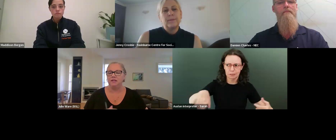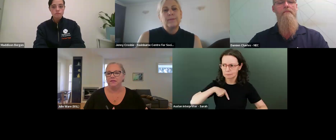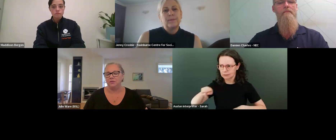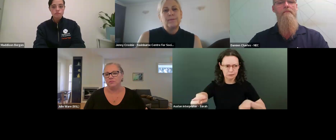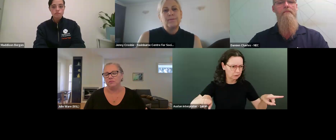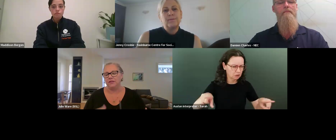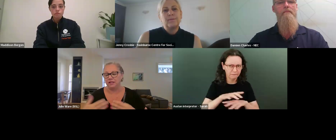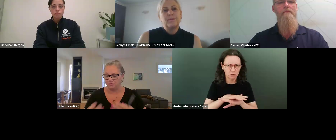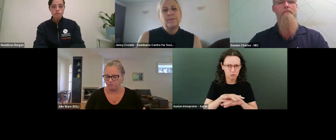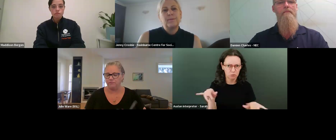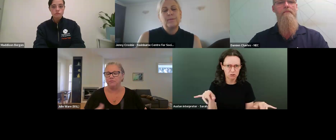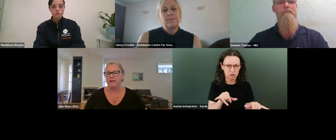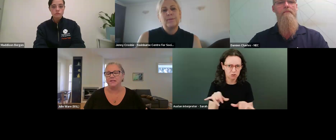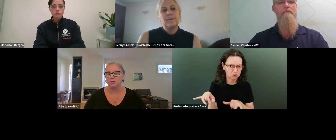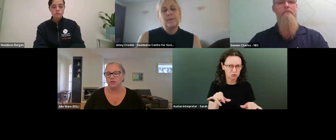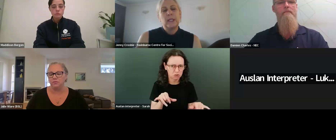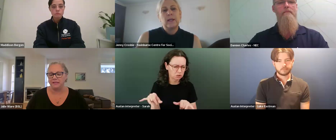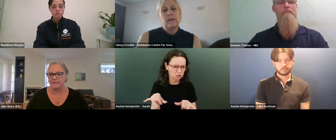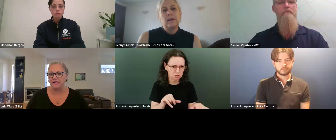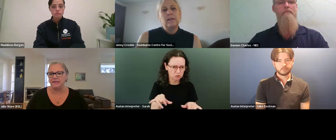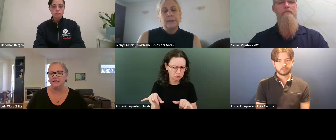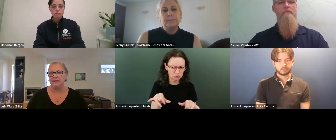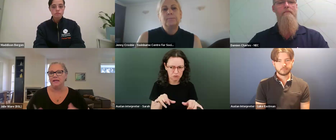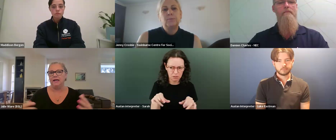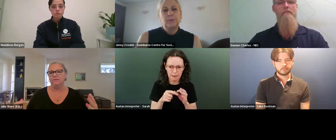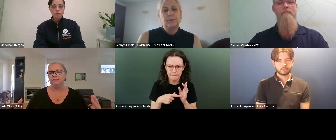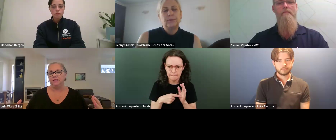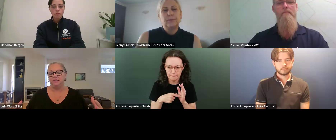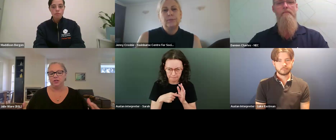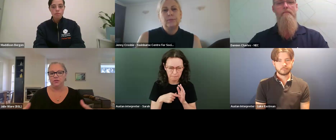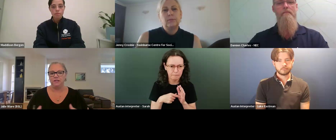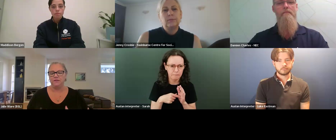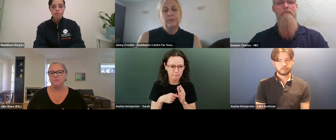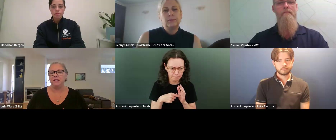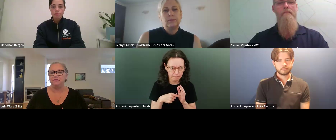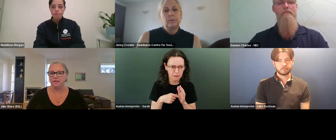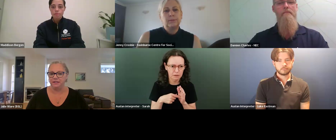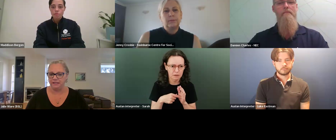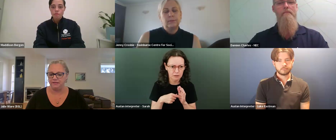that I think based on what you've